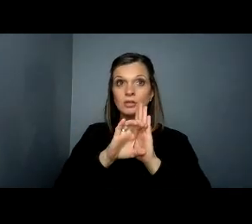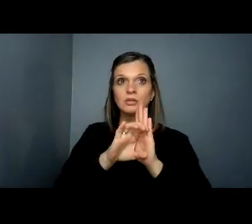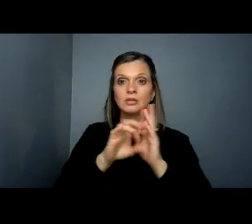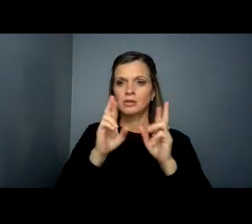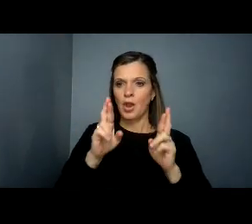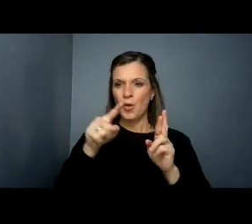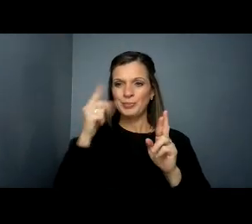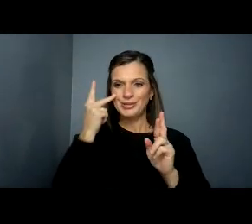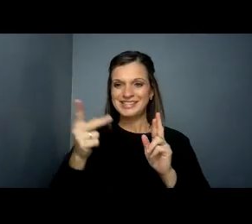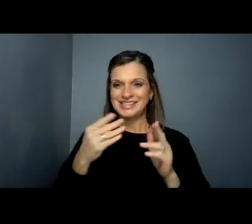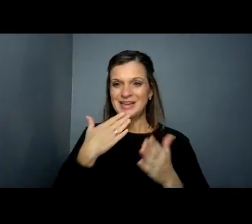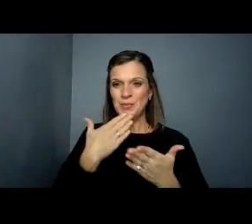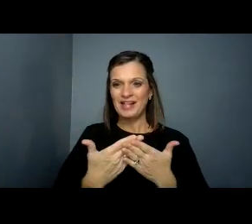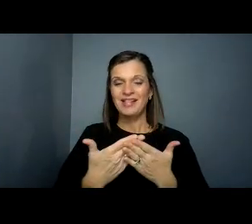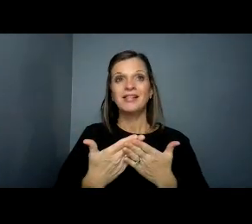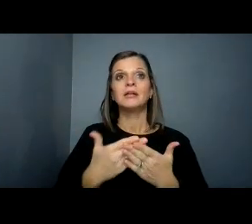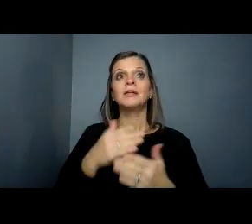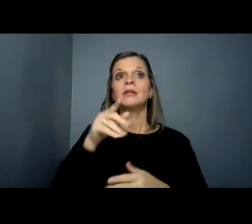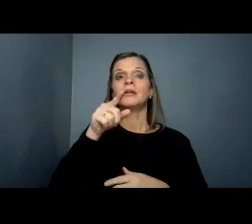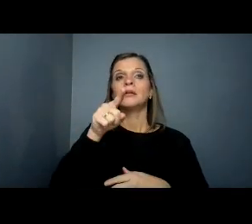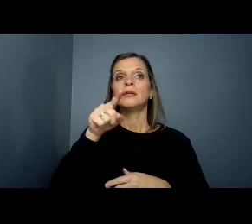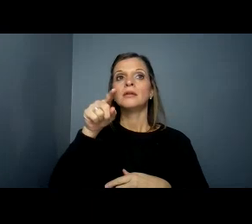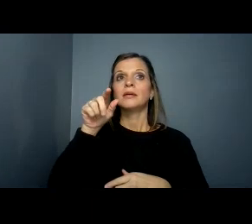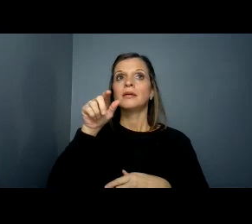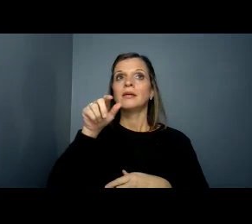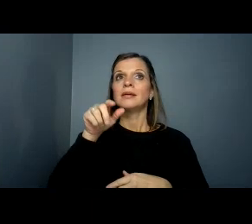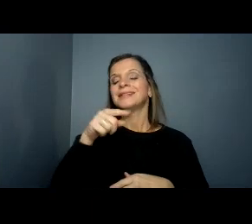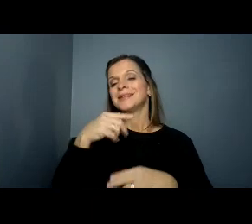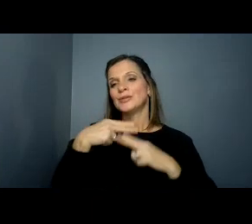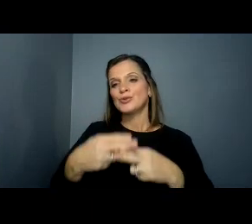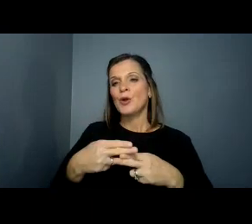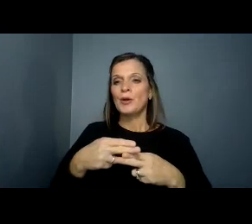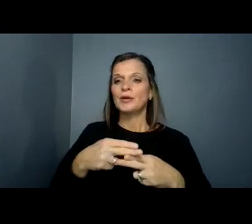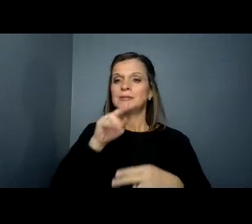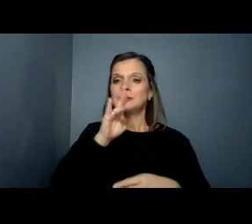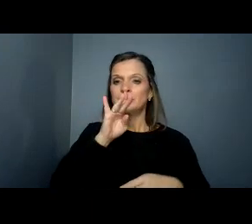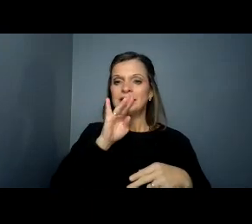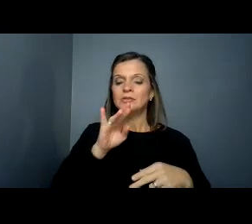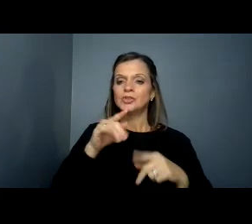Well, because that's a picture of the speech banana and it tells you where sounds are.